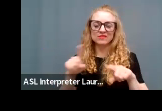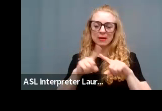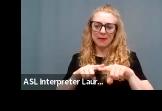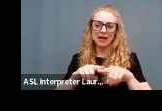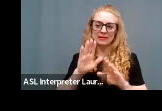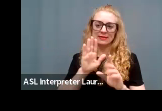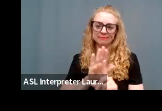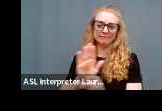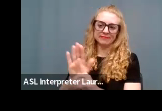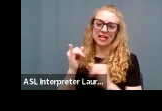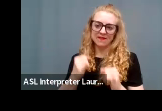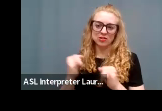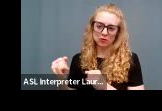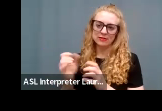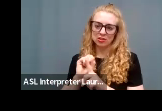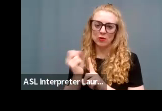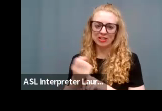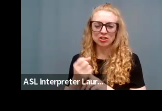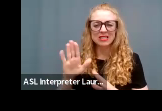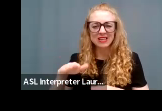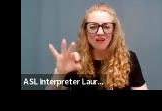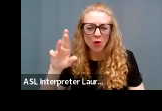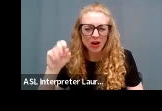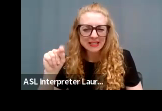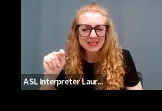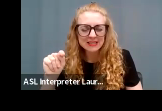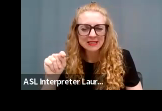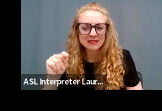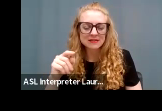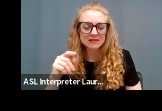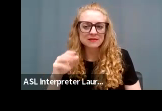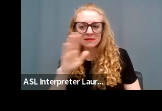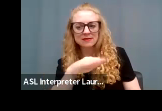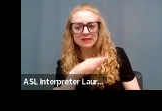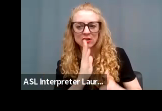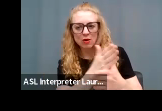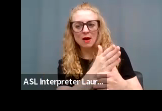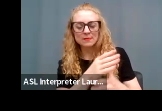situation excuse me Forest the current yeah I'm sorry I know you're trying to